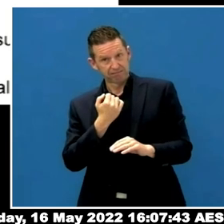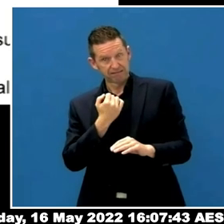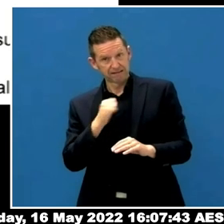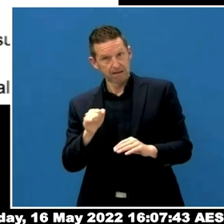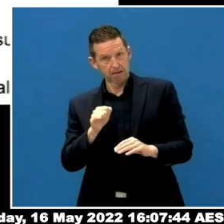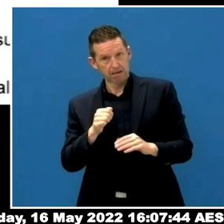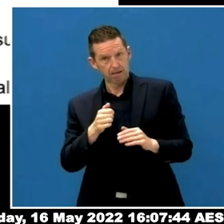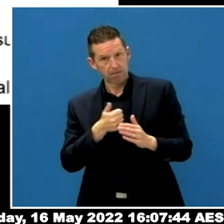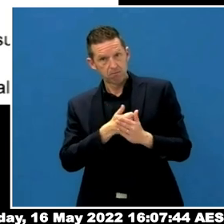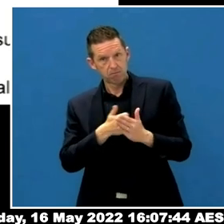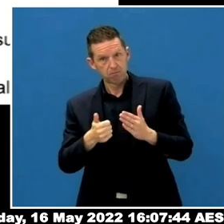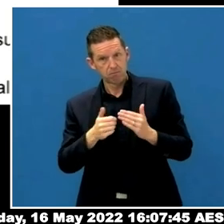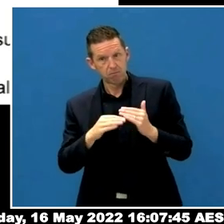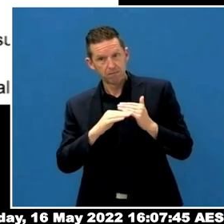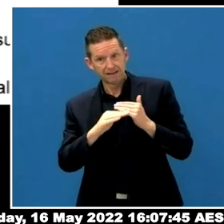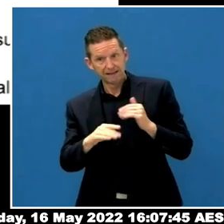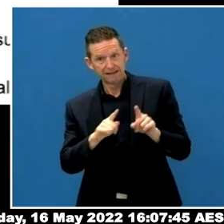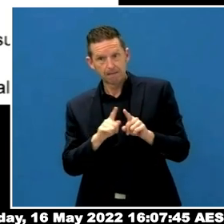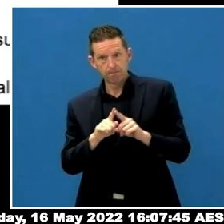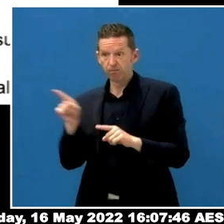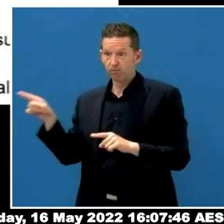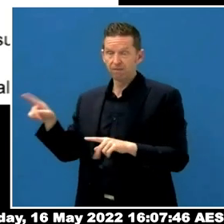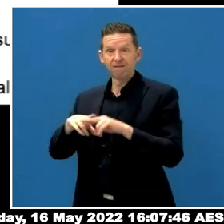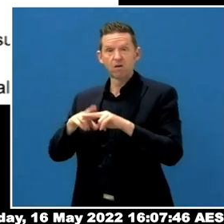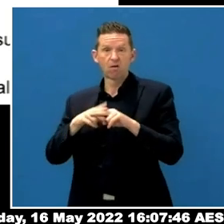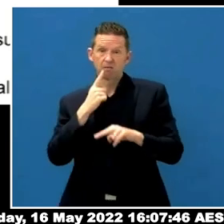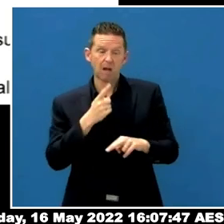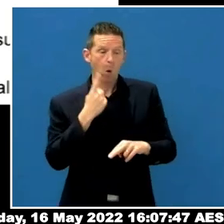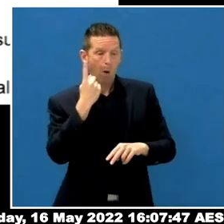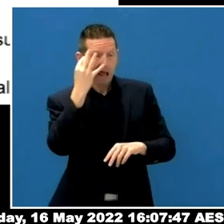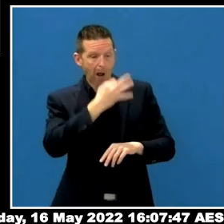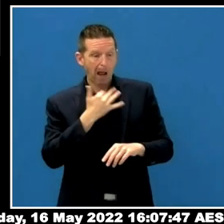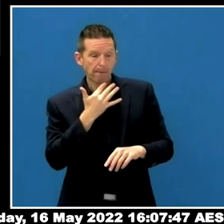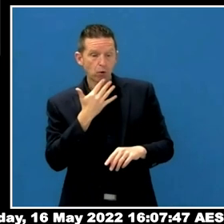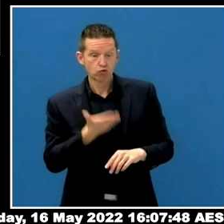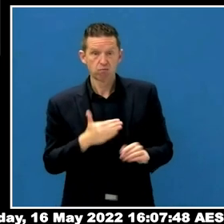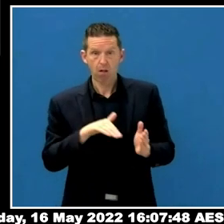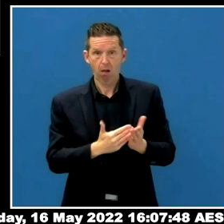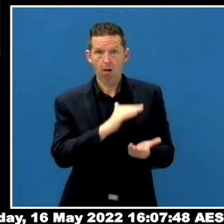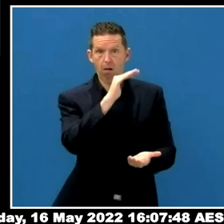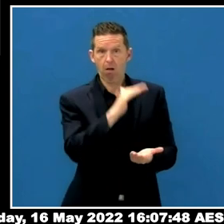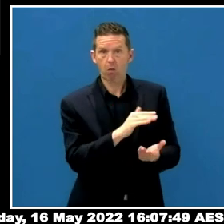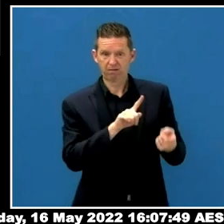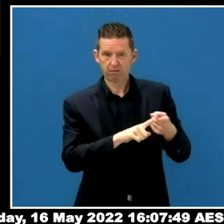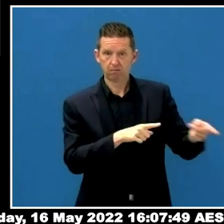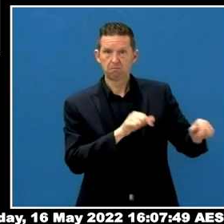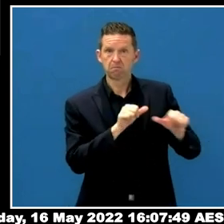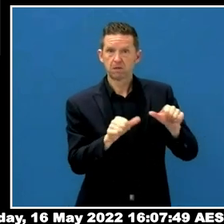Alright. What are the benefits or pluses of this new model?